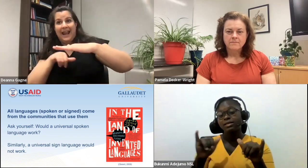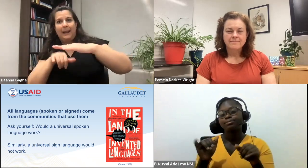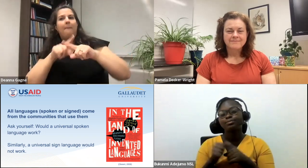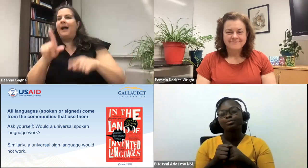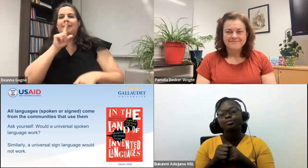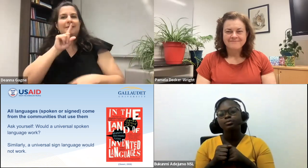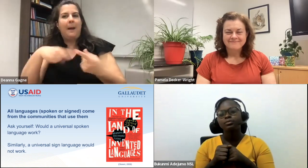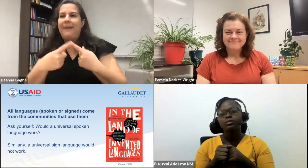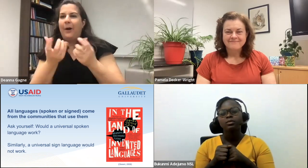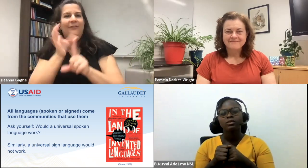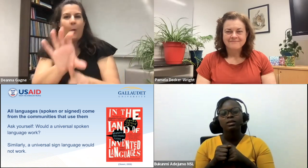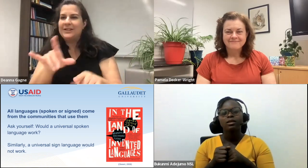So human language